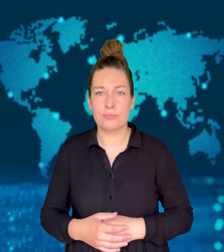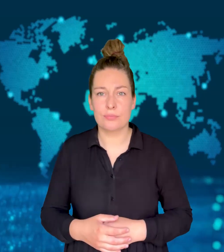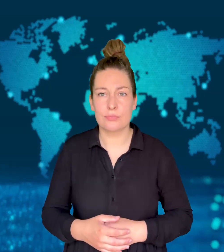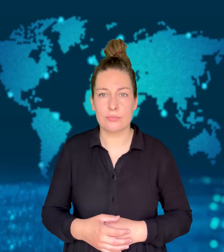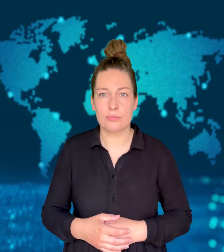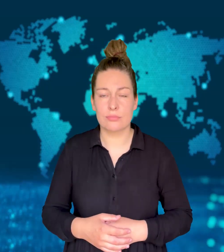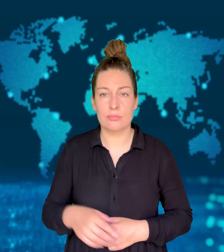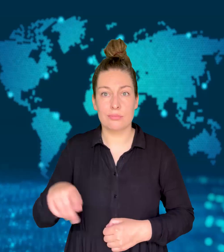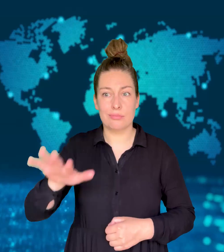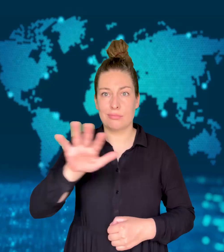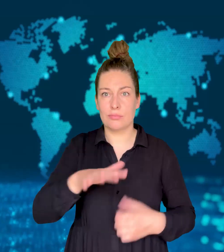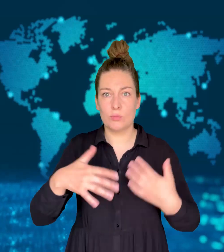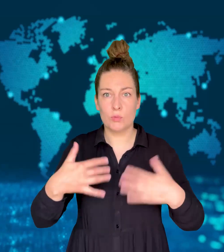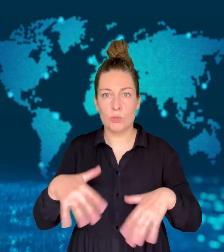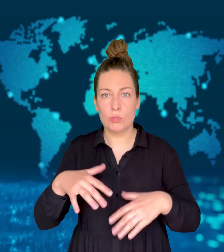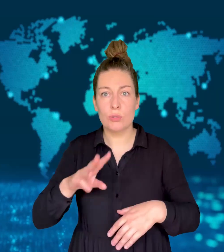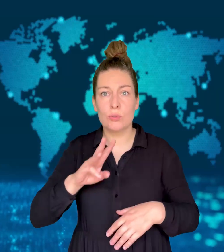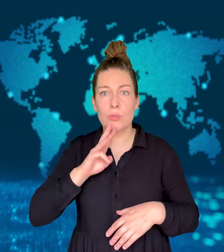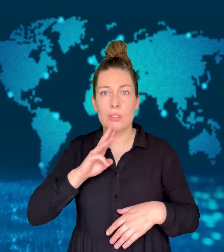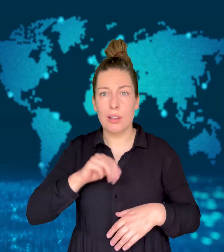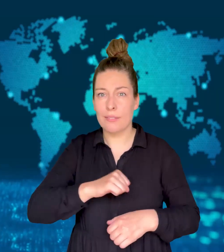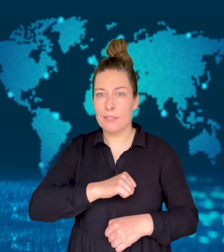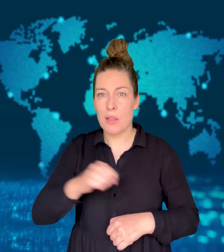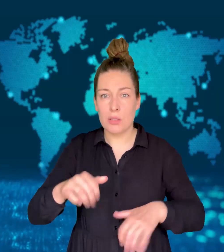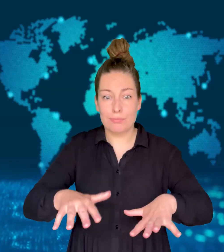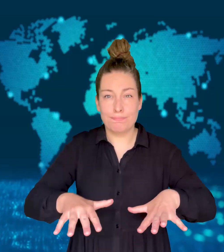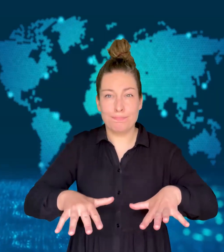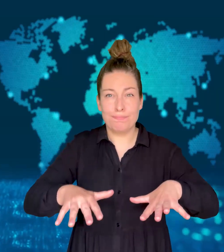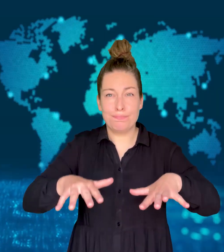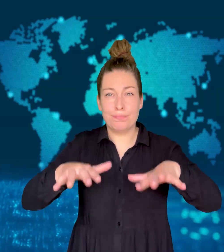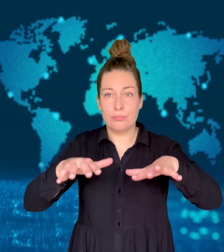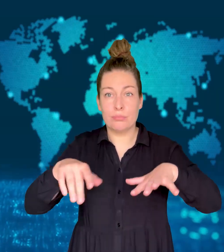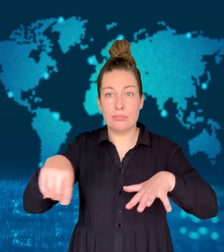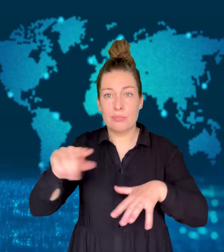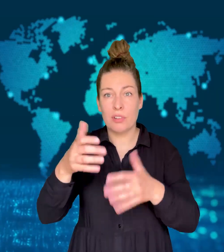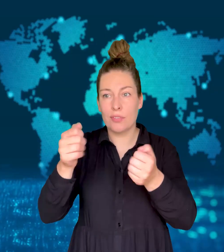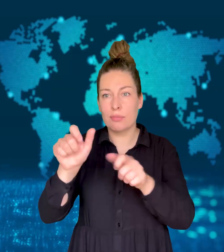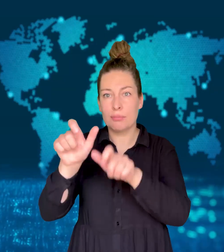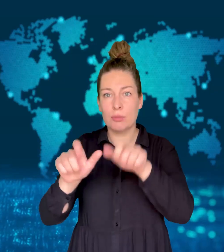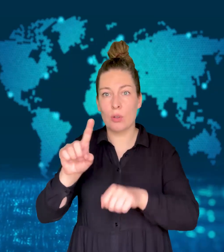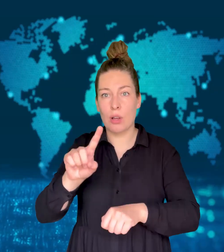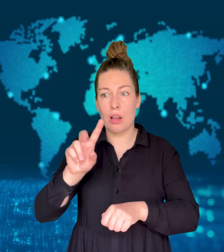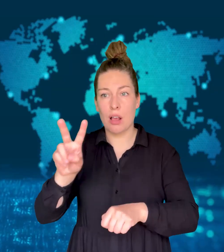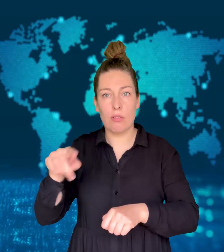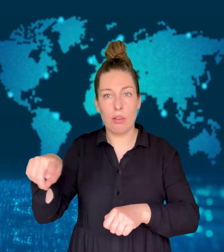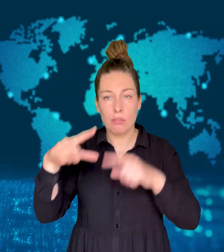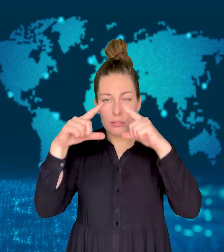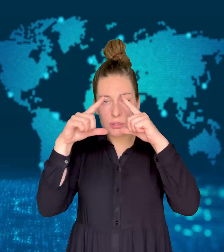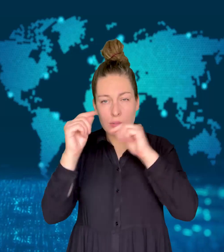In that province, the waters rose so quickly that at least 12 people died